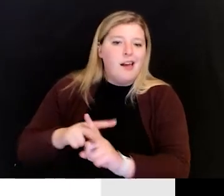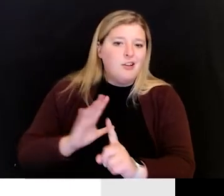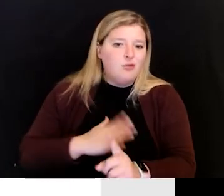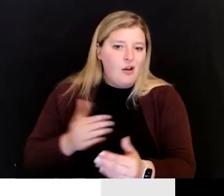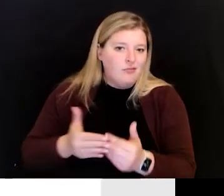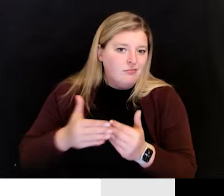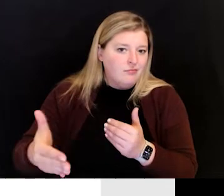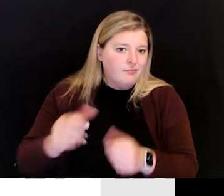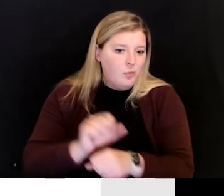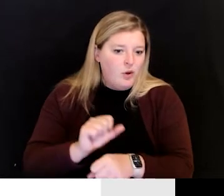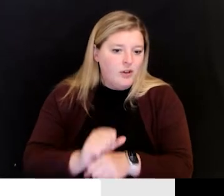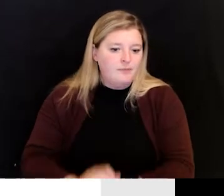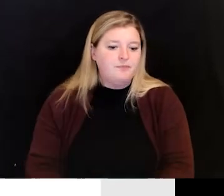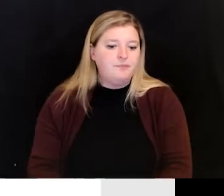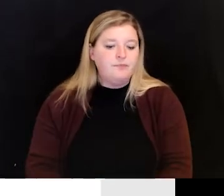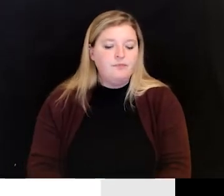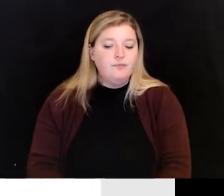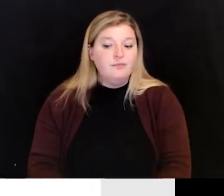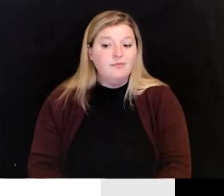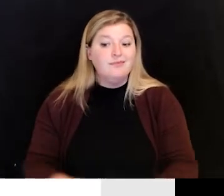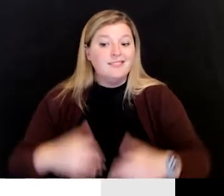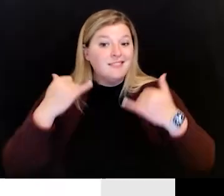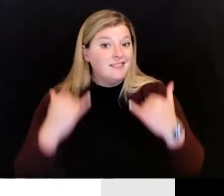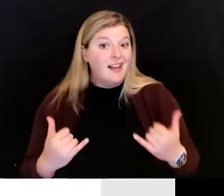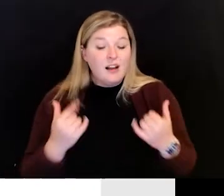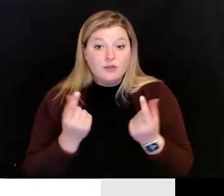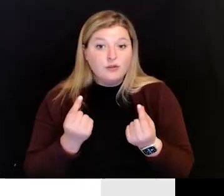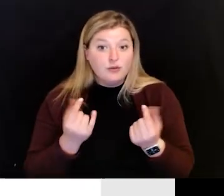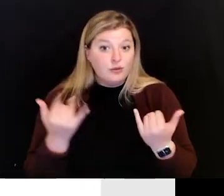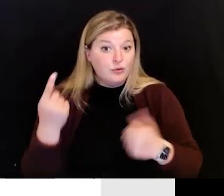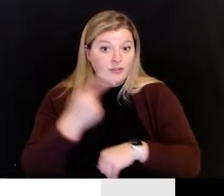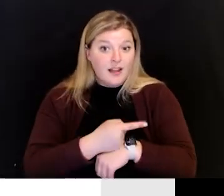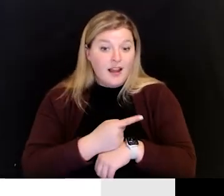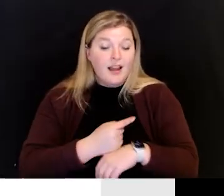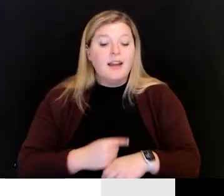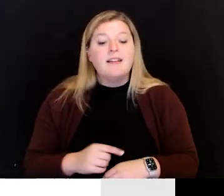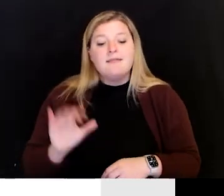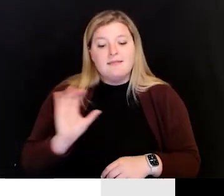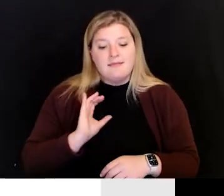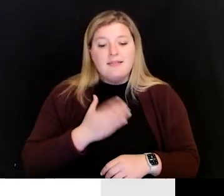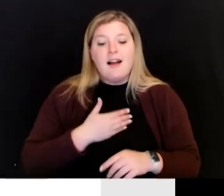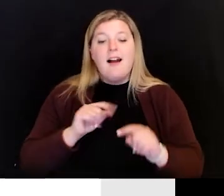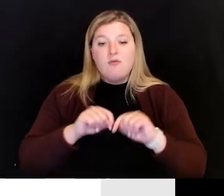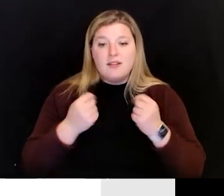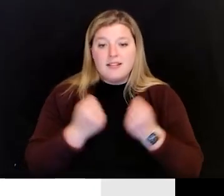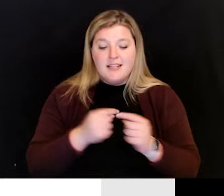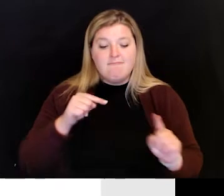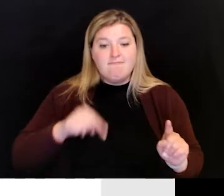And so where are we today? Everybody on our team is recognizing the role